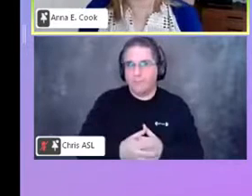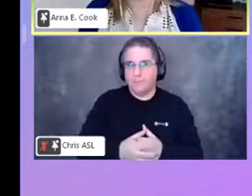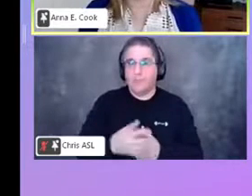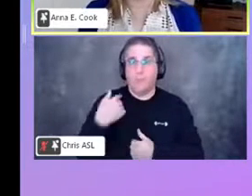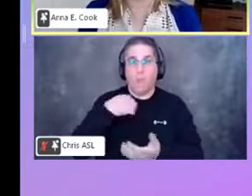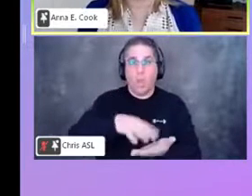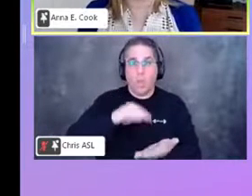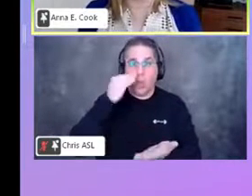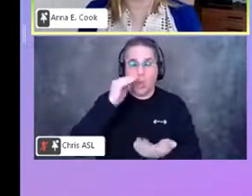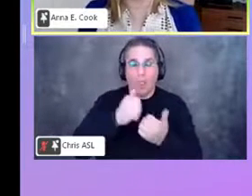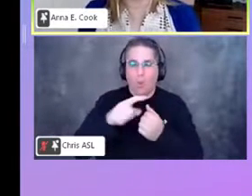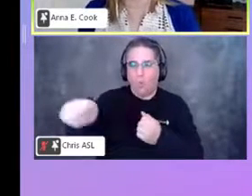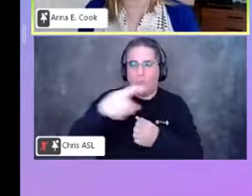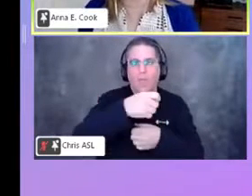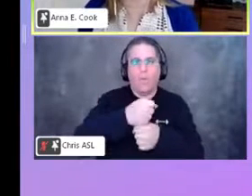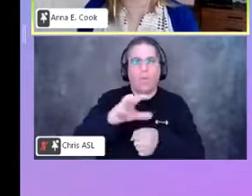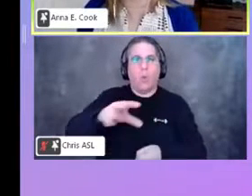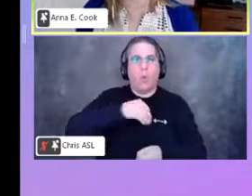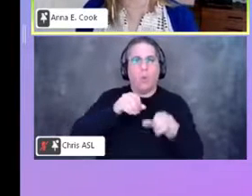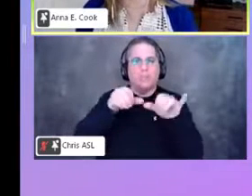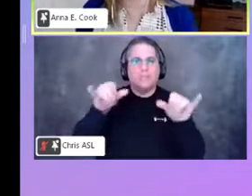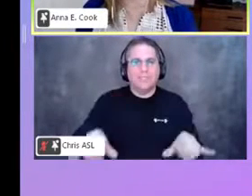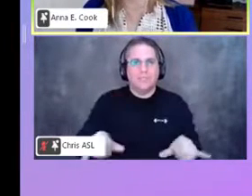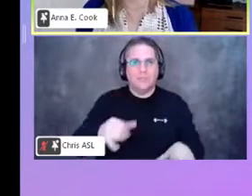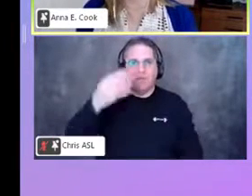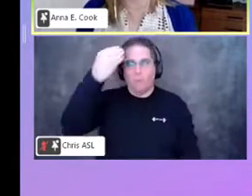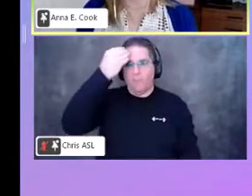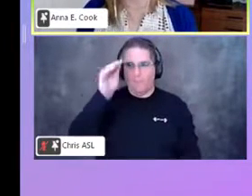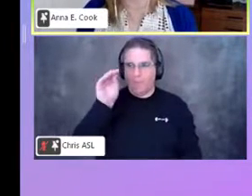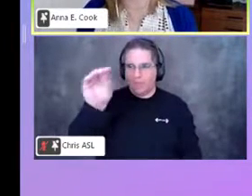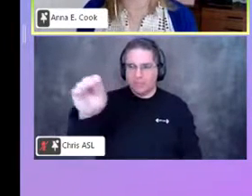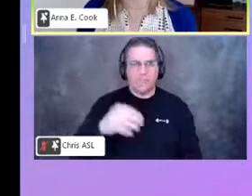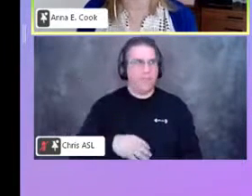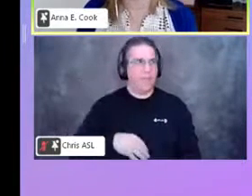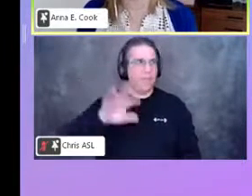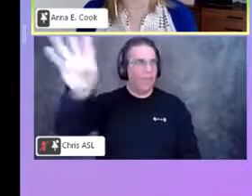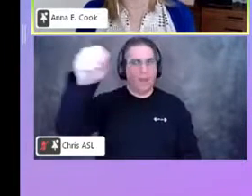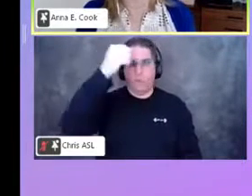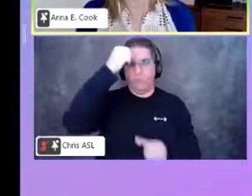their own systems for placing remembering and finding what they need to achieve their goals